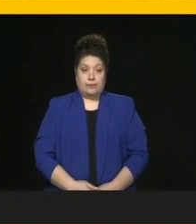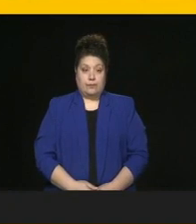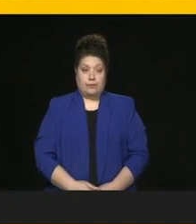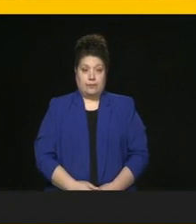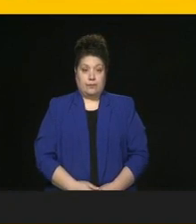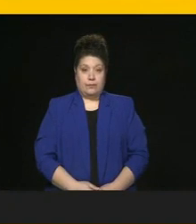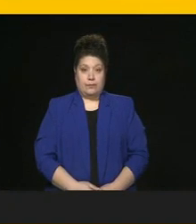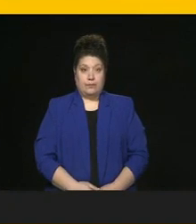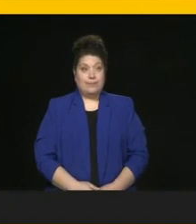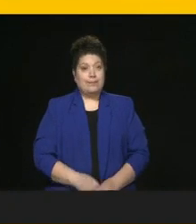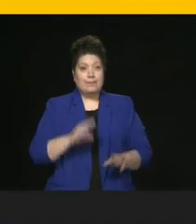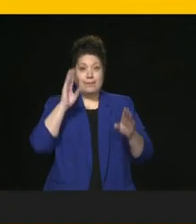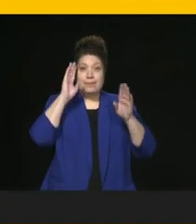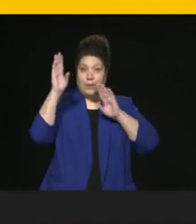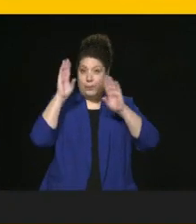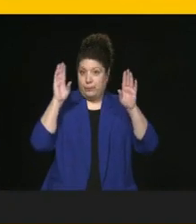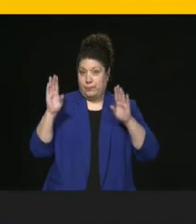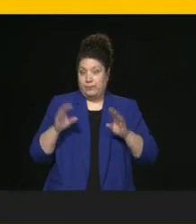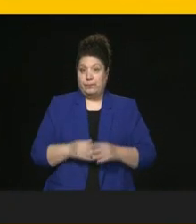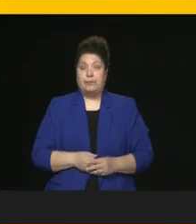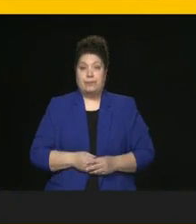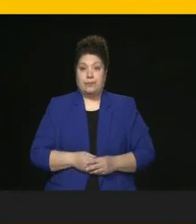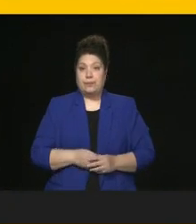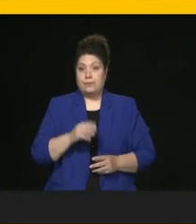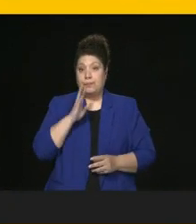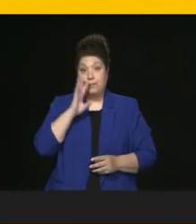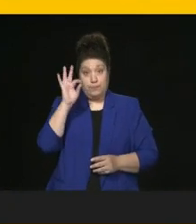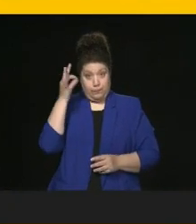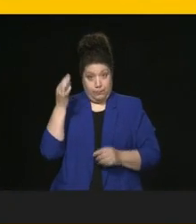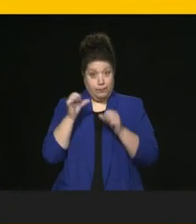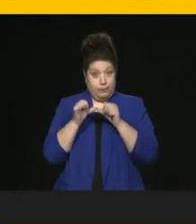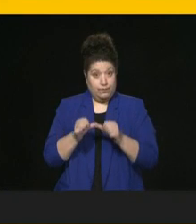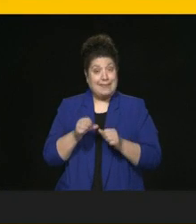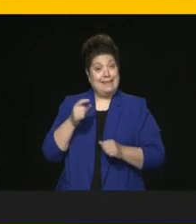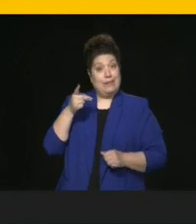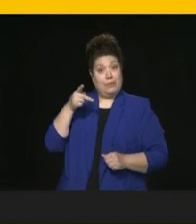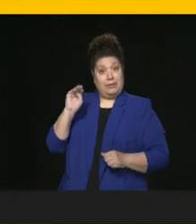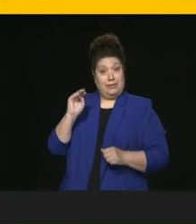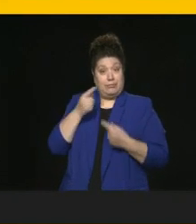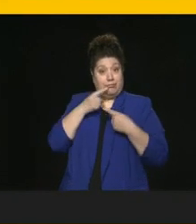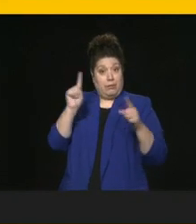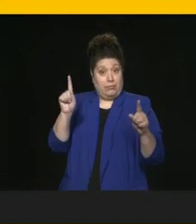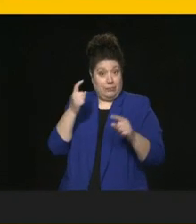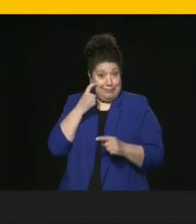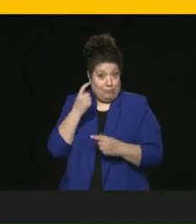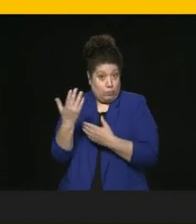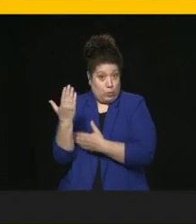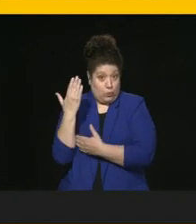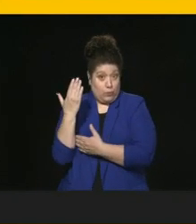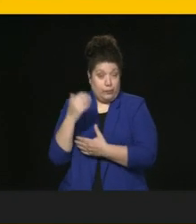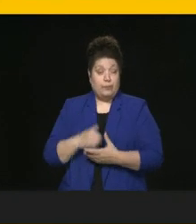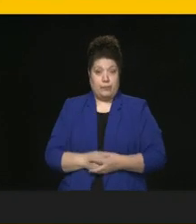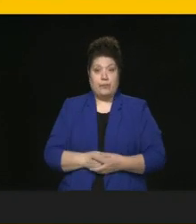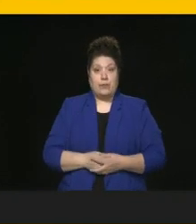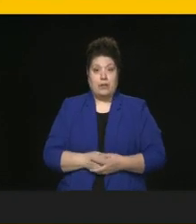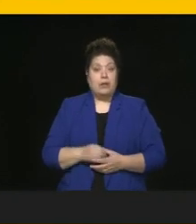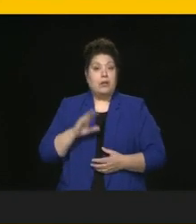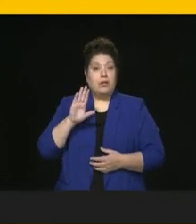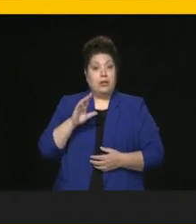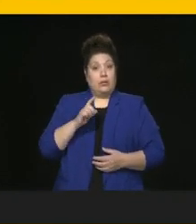THE PRESIDENT OF THE TREASURY